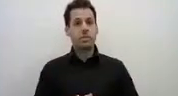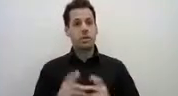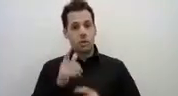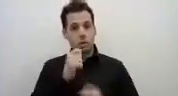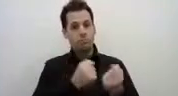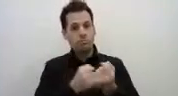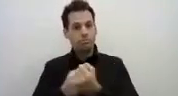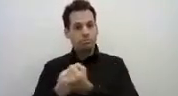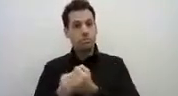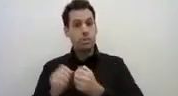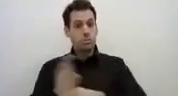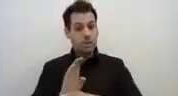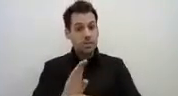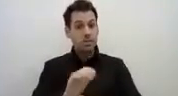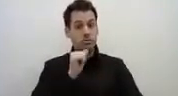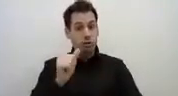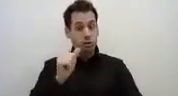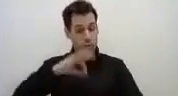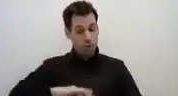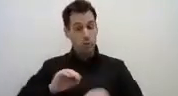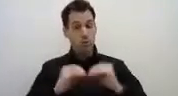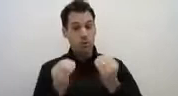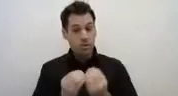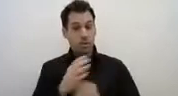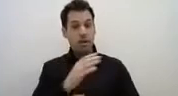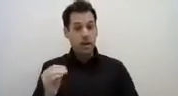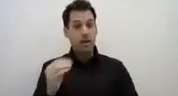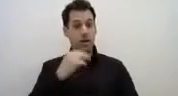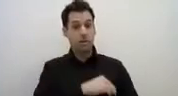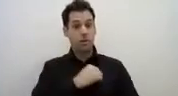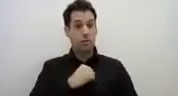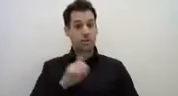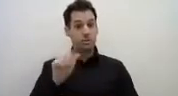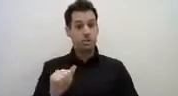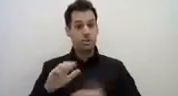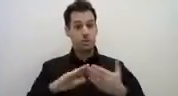businesses non-profit organizations and members of manitoba's disability community to this webinar